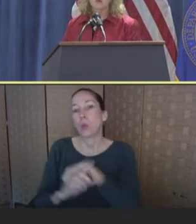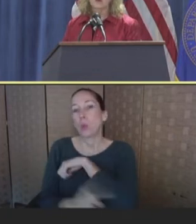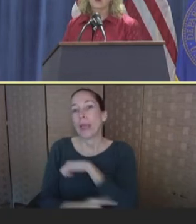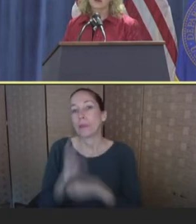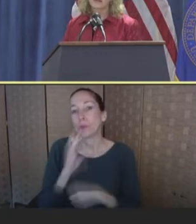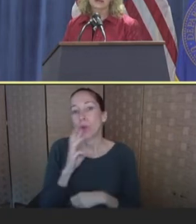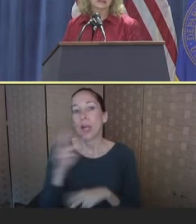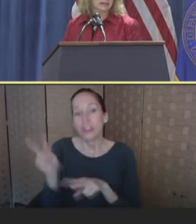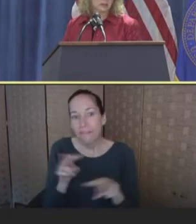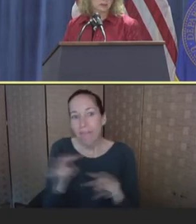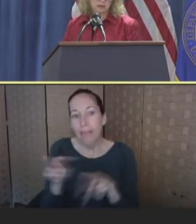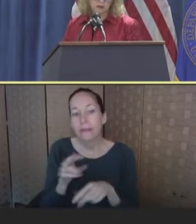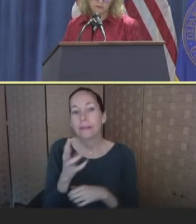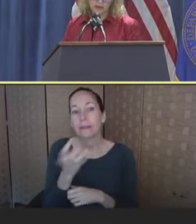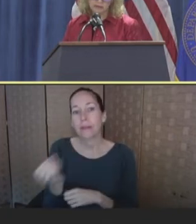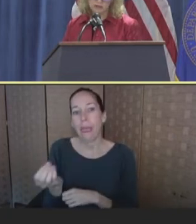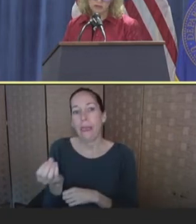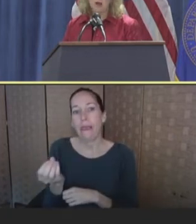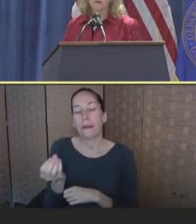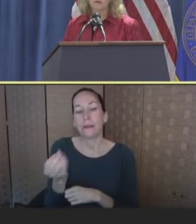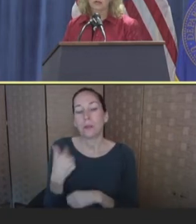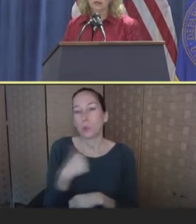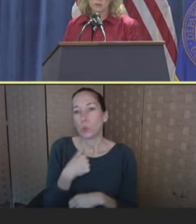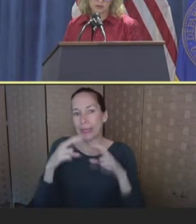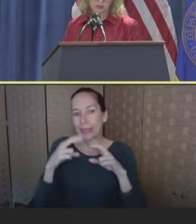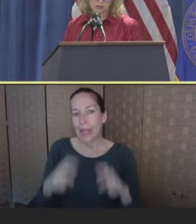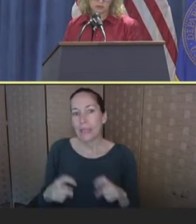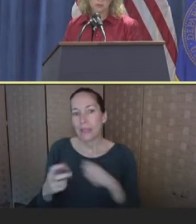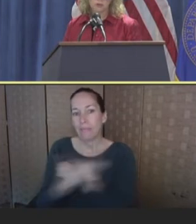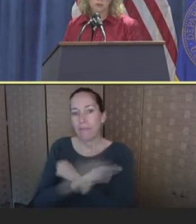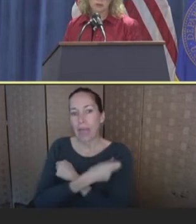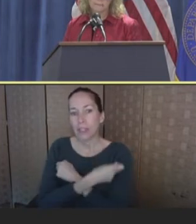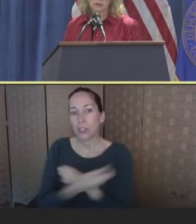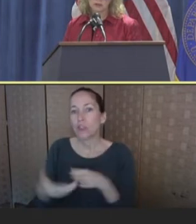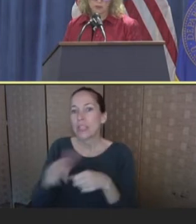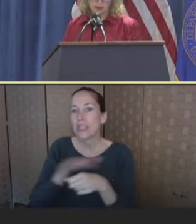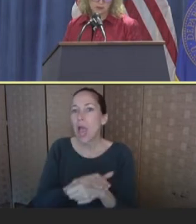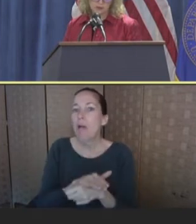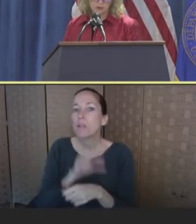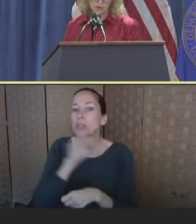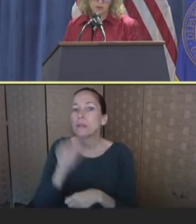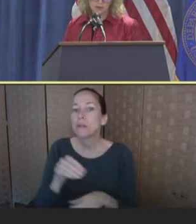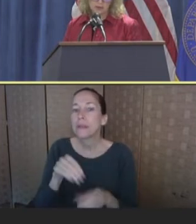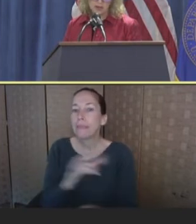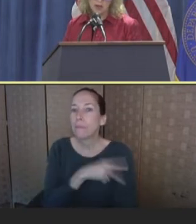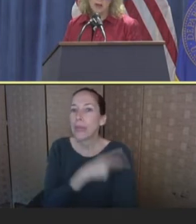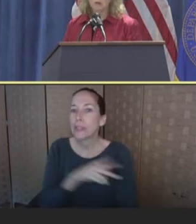We've made an assessment of the vaccination coverage in the patient's community and surrounding communities.